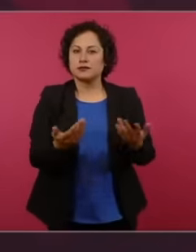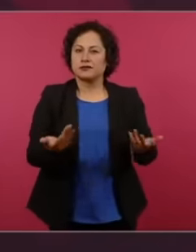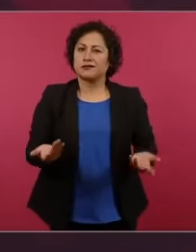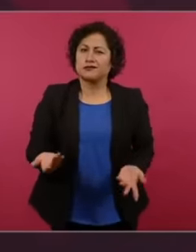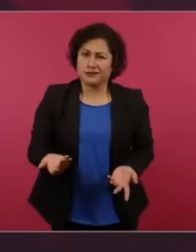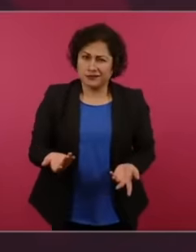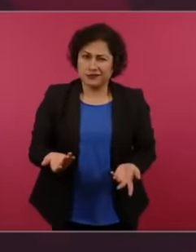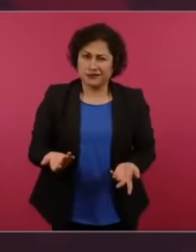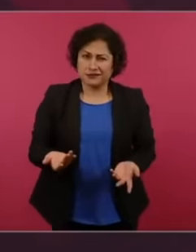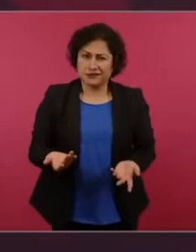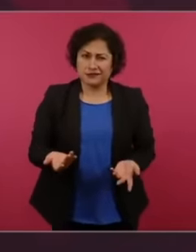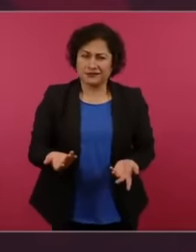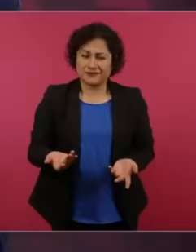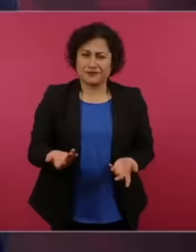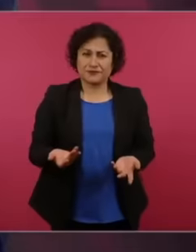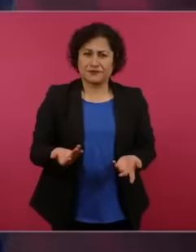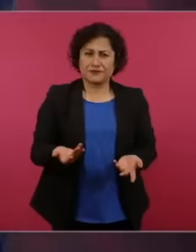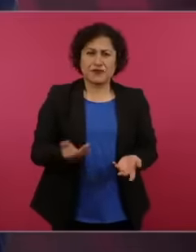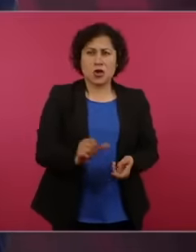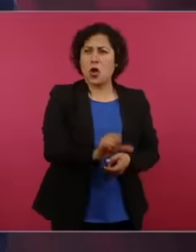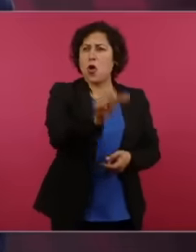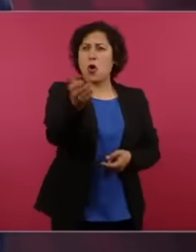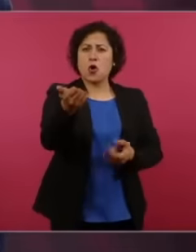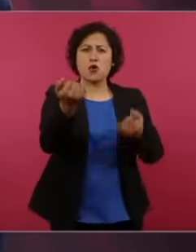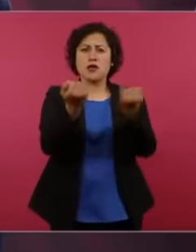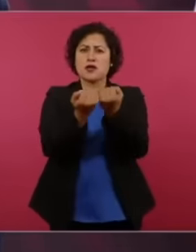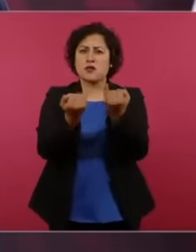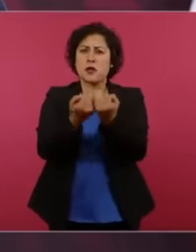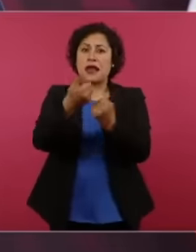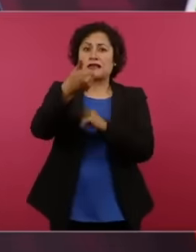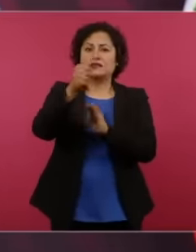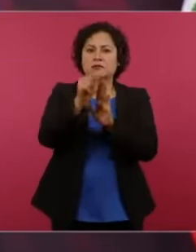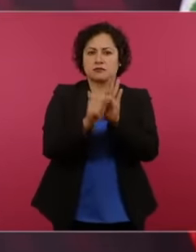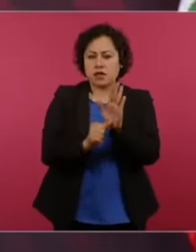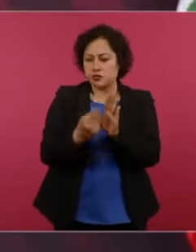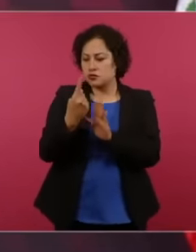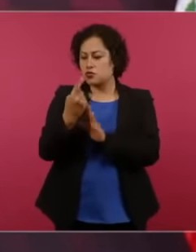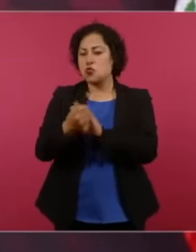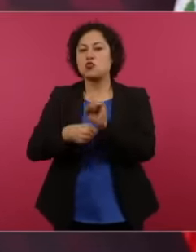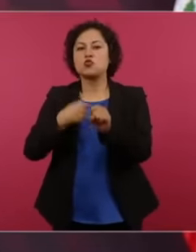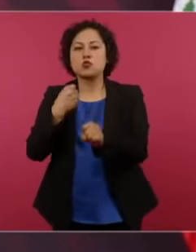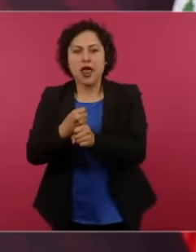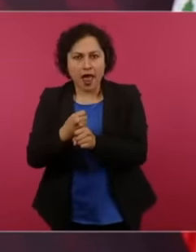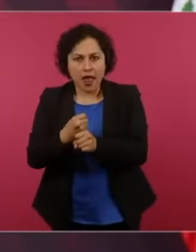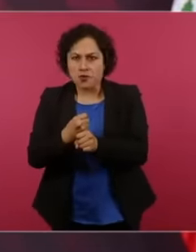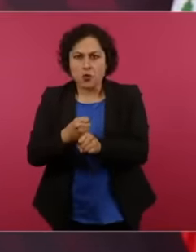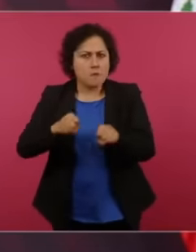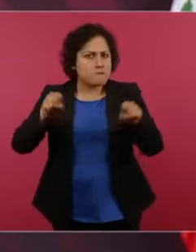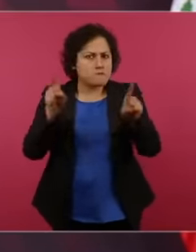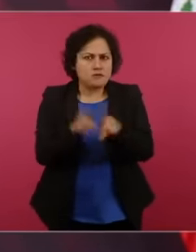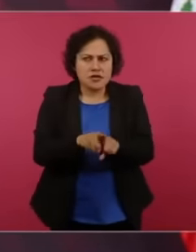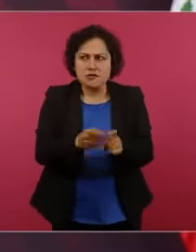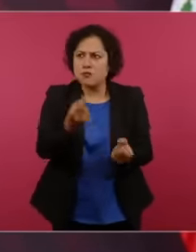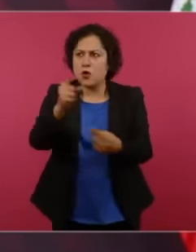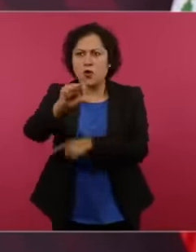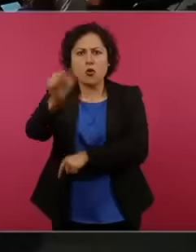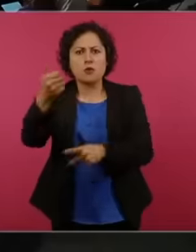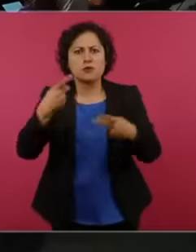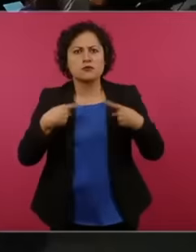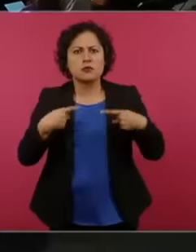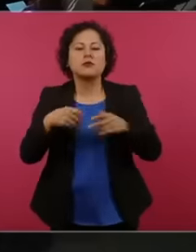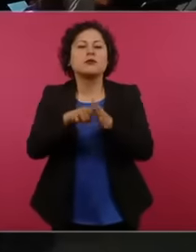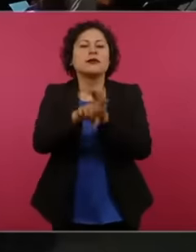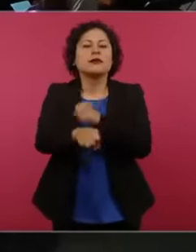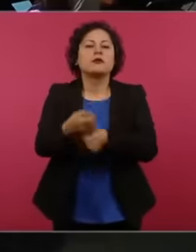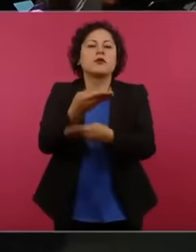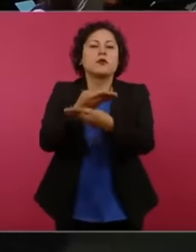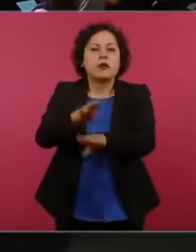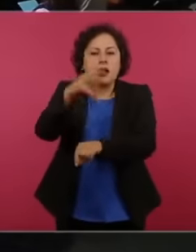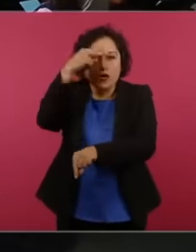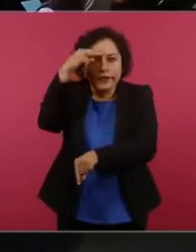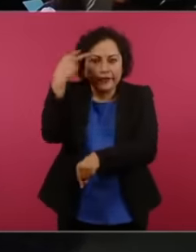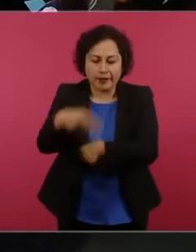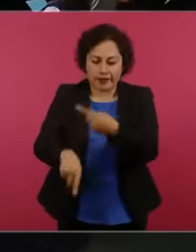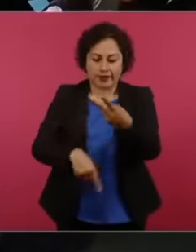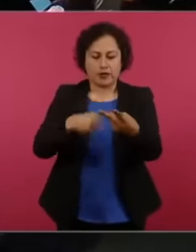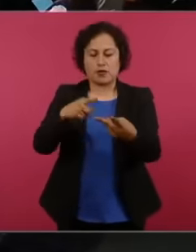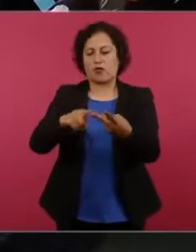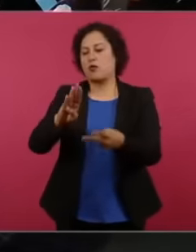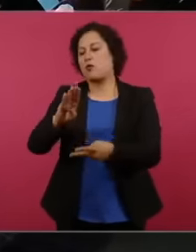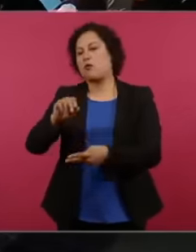year at a financial institution bank of Mexico goes works and your